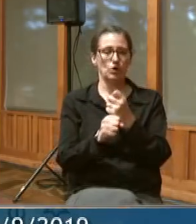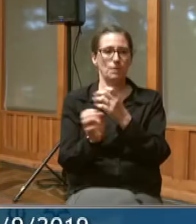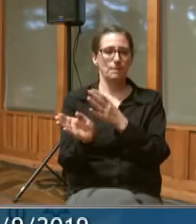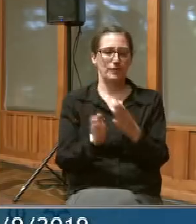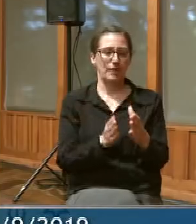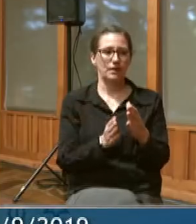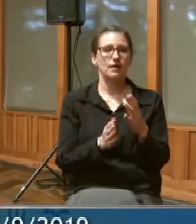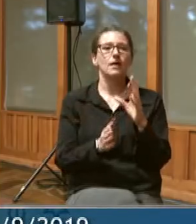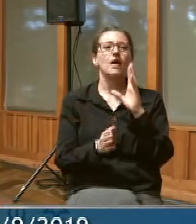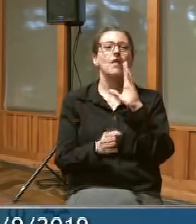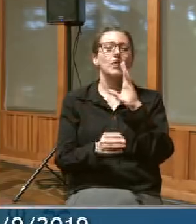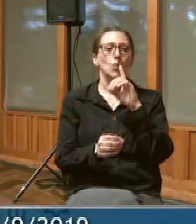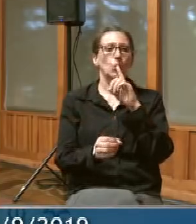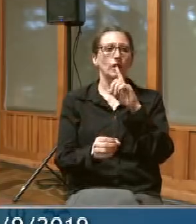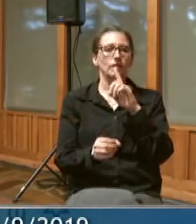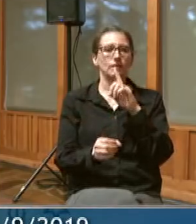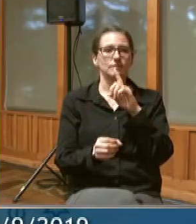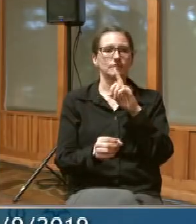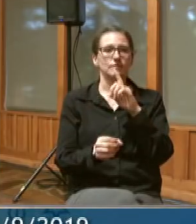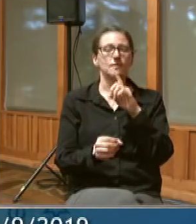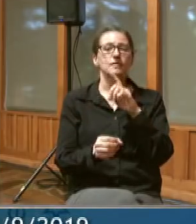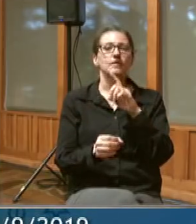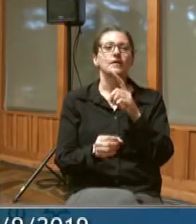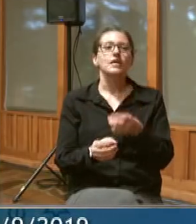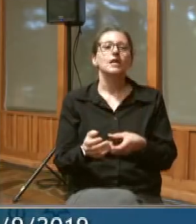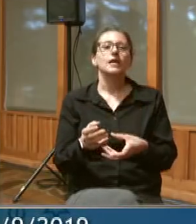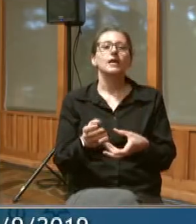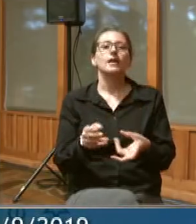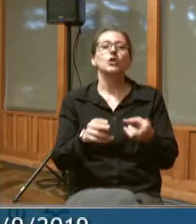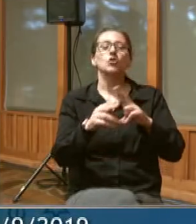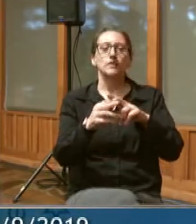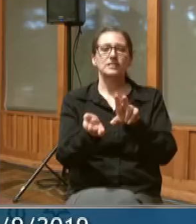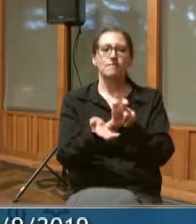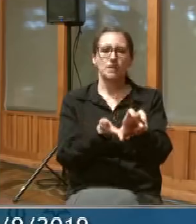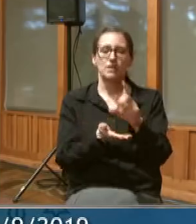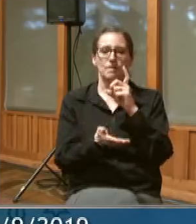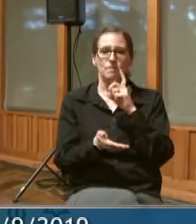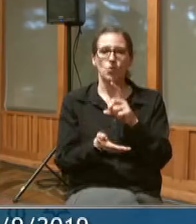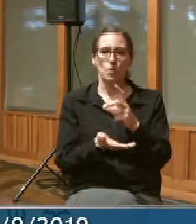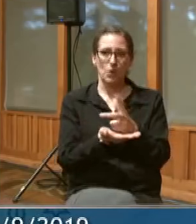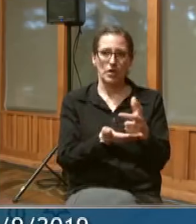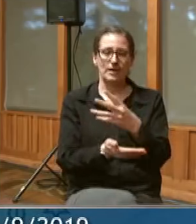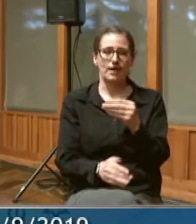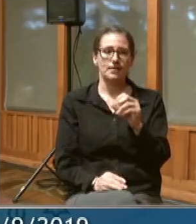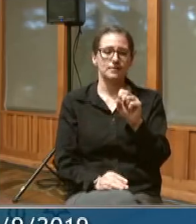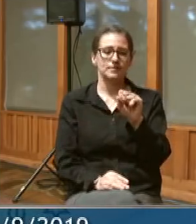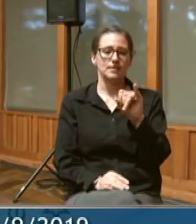HEARD THEM MENTION IN OLD TOWN CHINATOWN THEY WERE COMING BACK WITH A FIVE-YEAR PLAN THAT WOULD DOUBLE